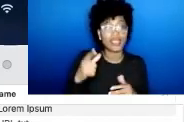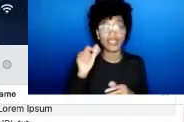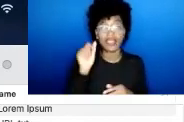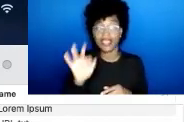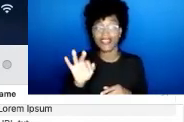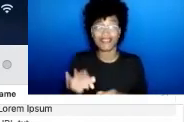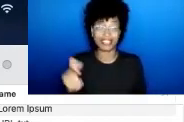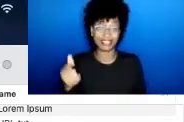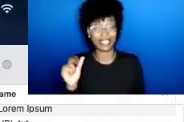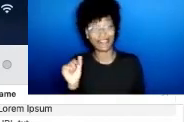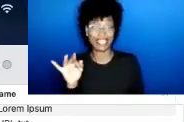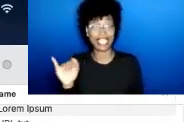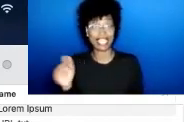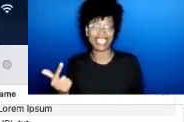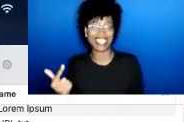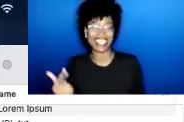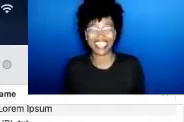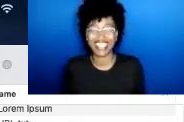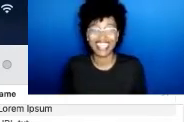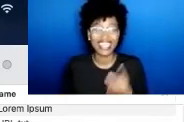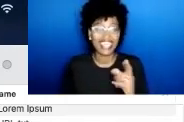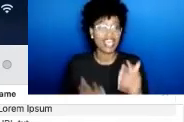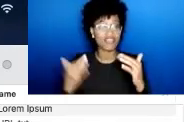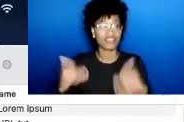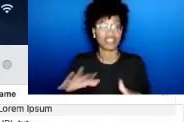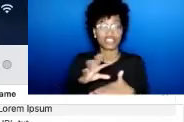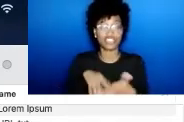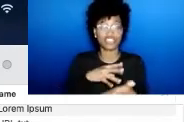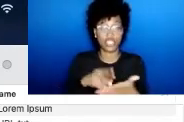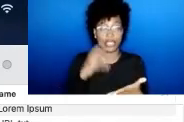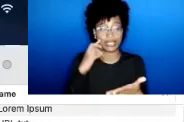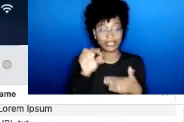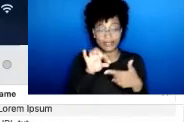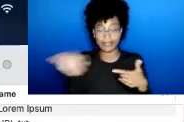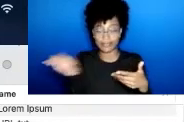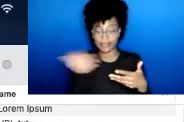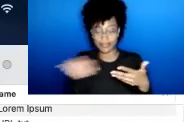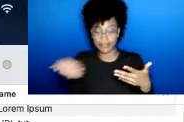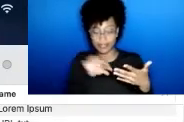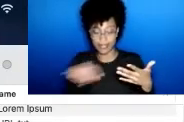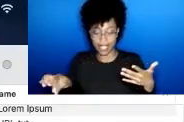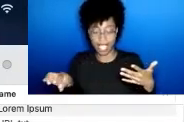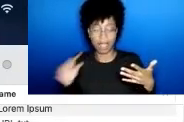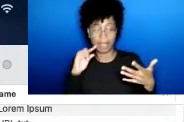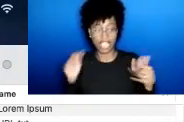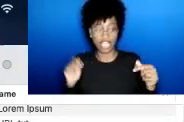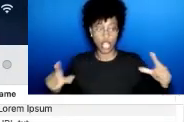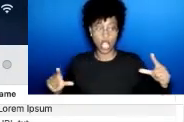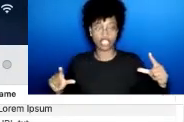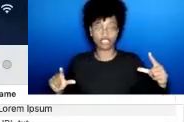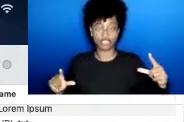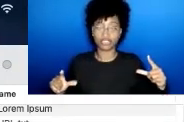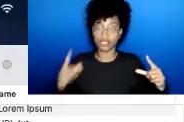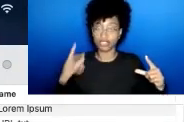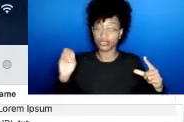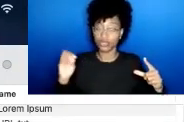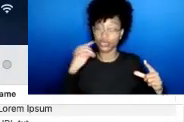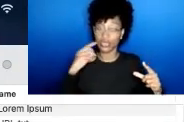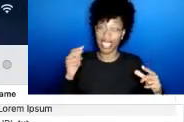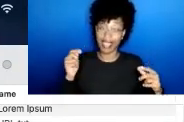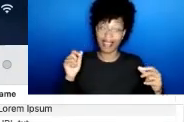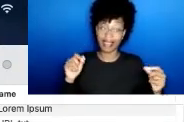well. Make sure that it will expand so your visitors can explore. Here's the link I set